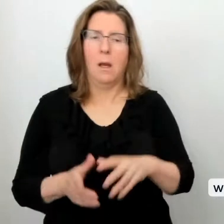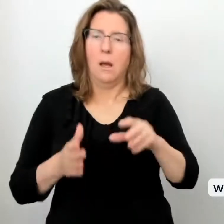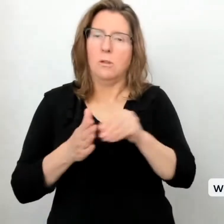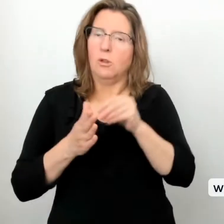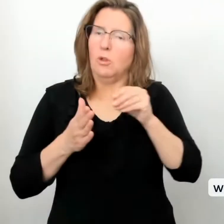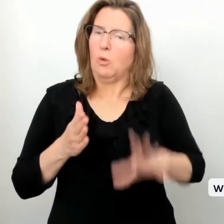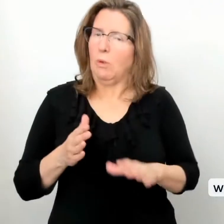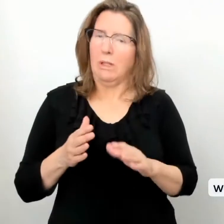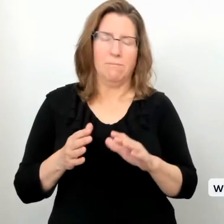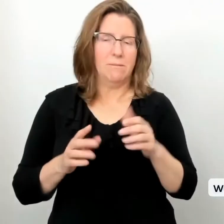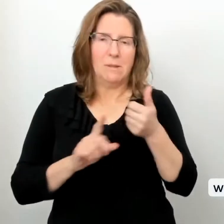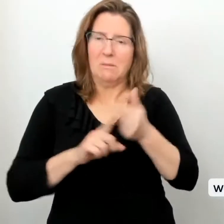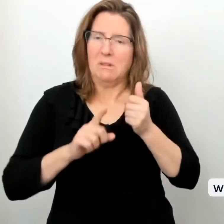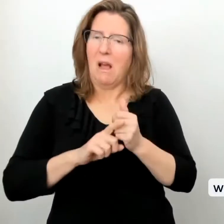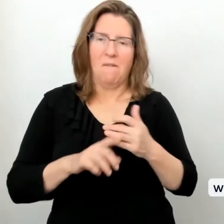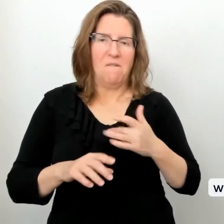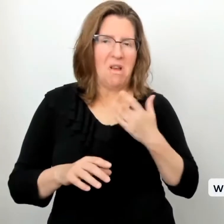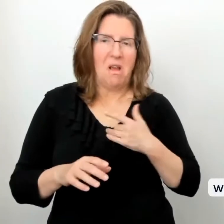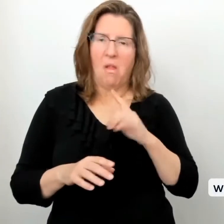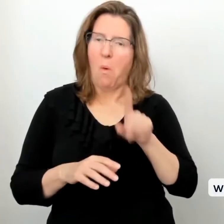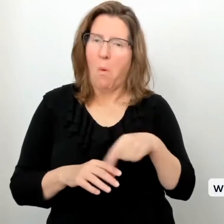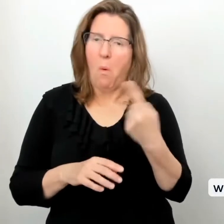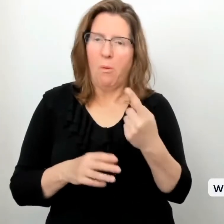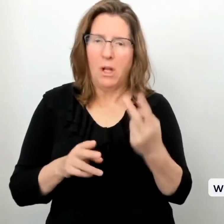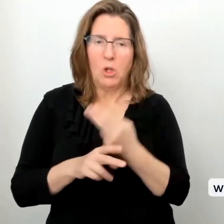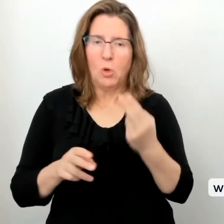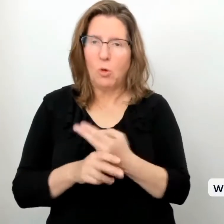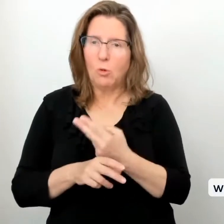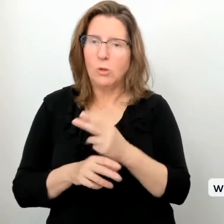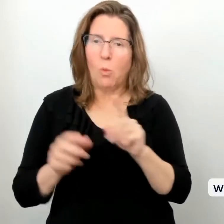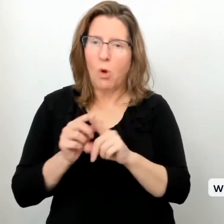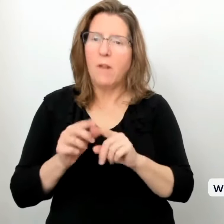It helps students who only use words they know how to spell.